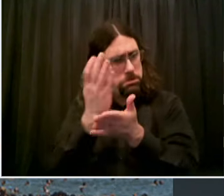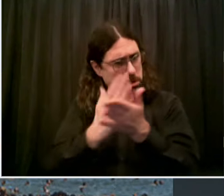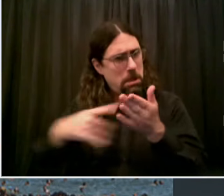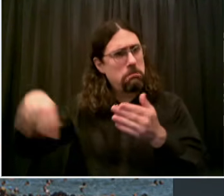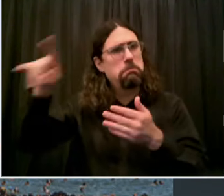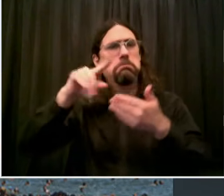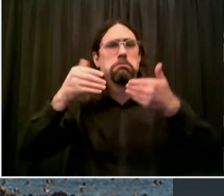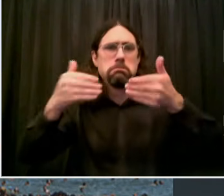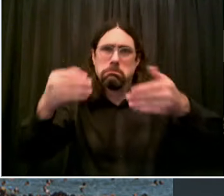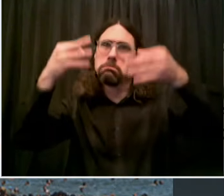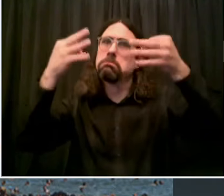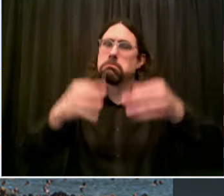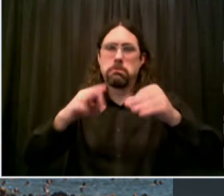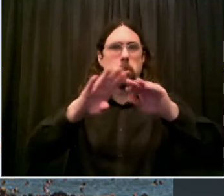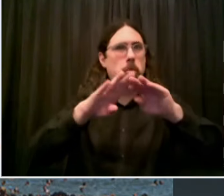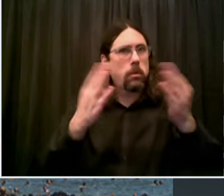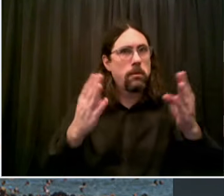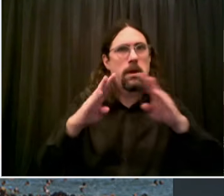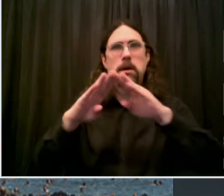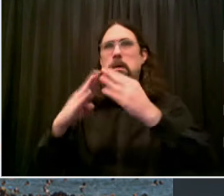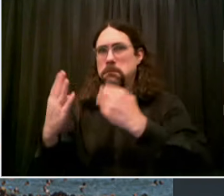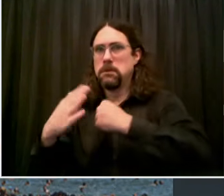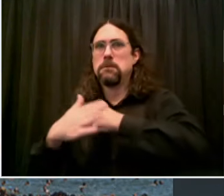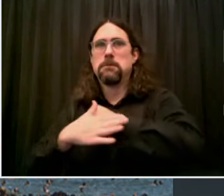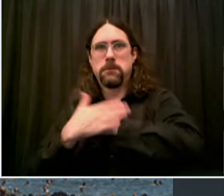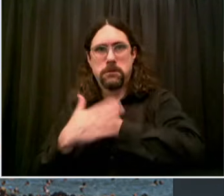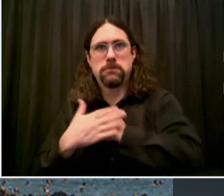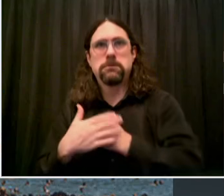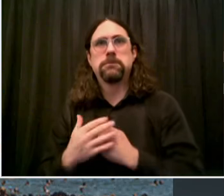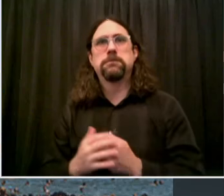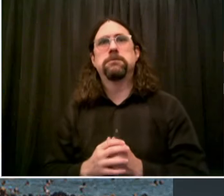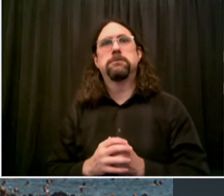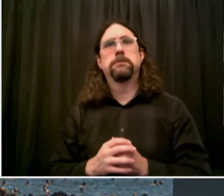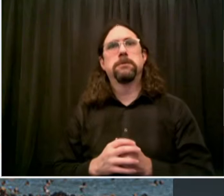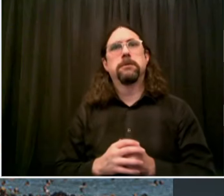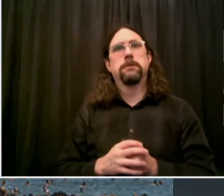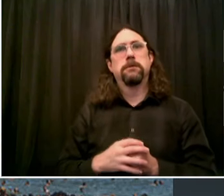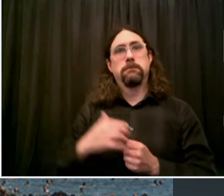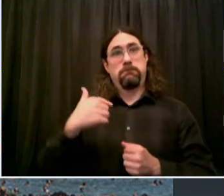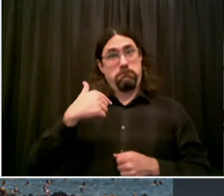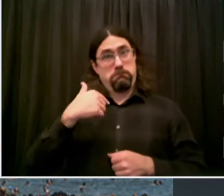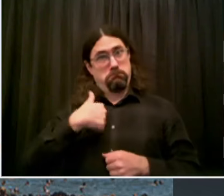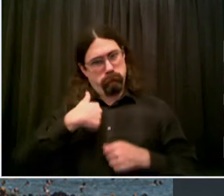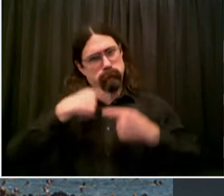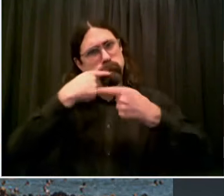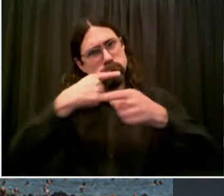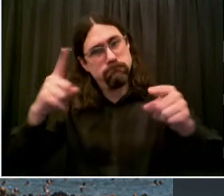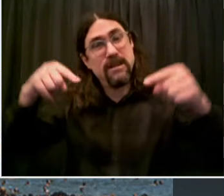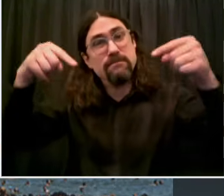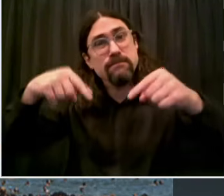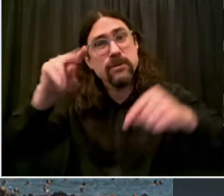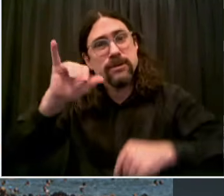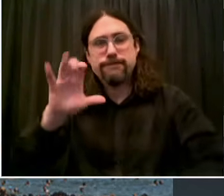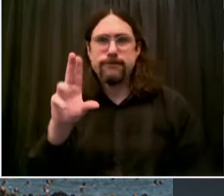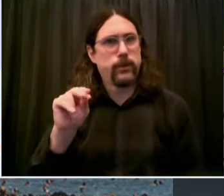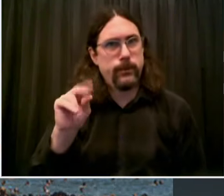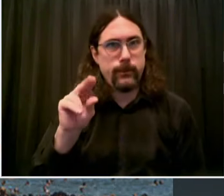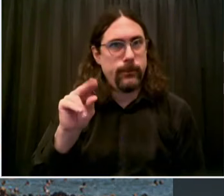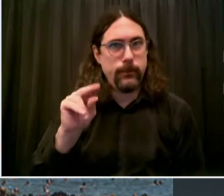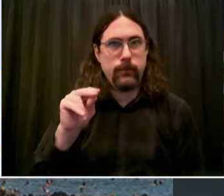METROPOLITAN AREA TO OPEN BEACHES FOR THE MEMORIAL DAY, THE TRADITIONAL START OF THE BEACH SEASON. I'VE SAID BEFORE. I'M GOING TO SAY